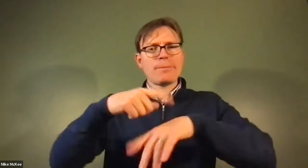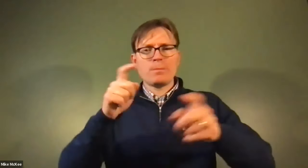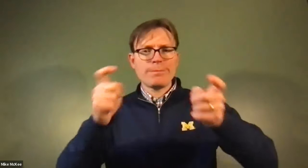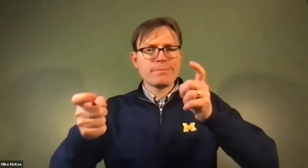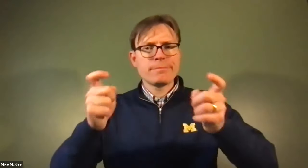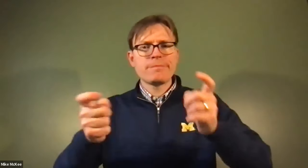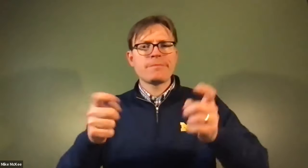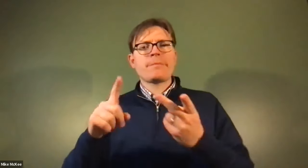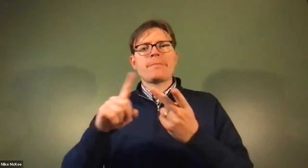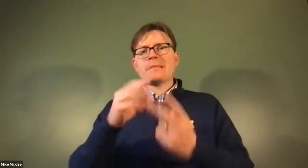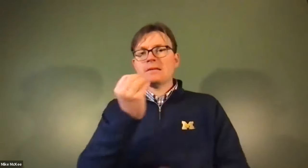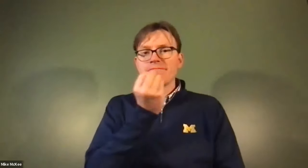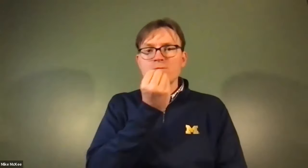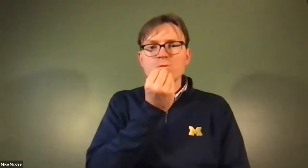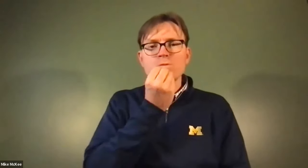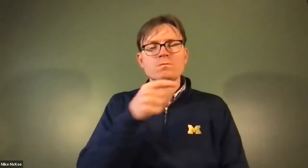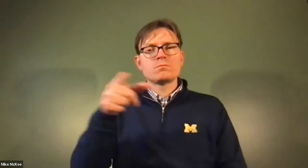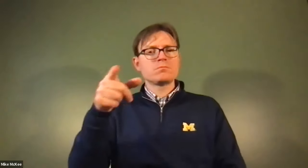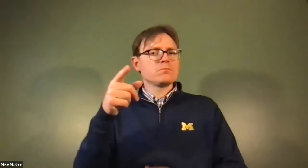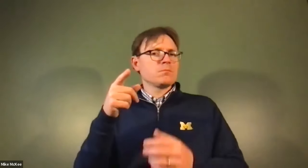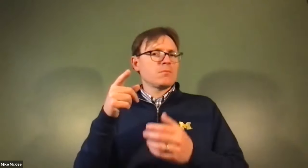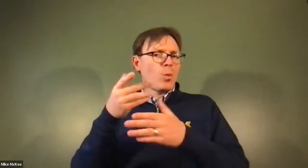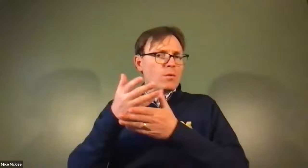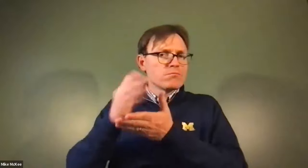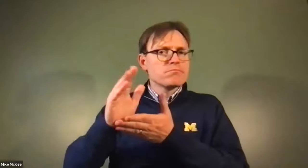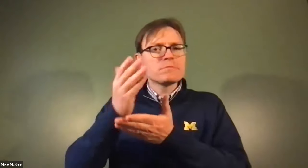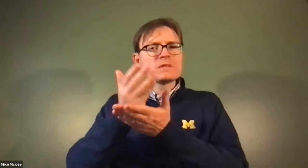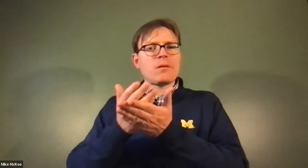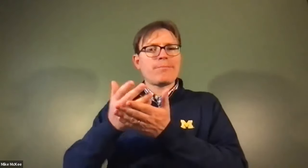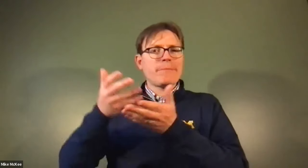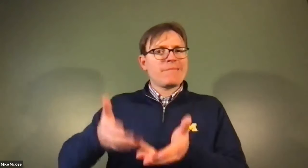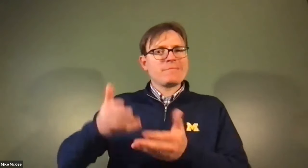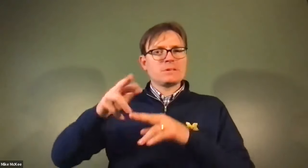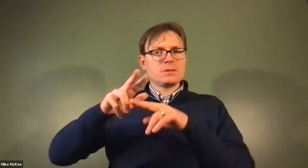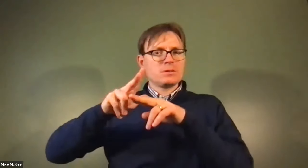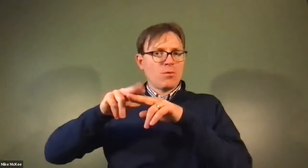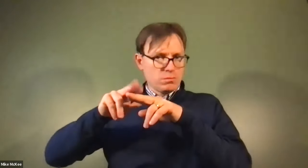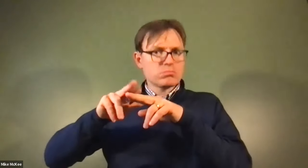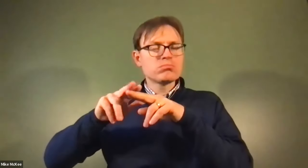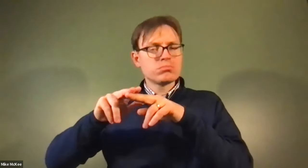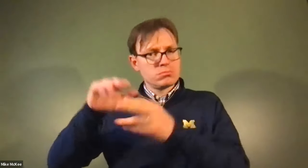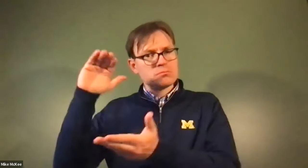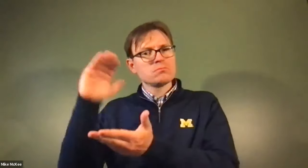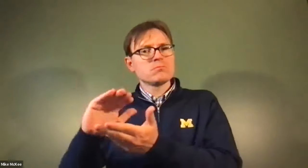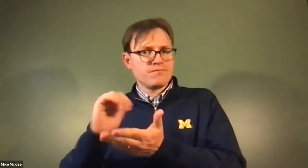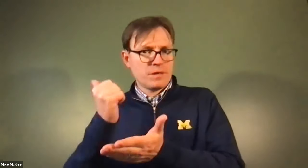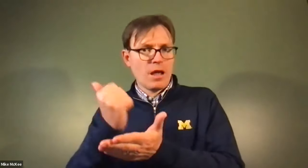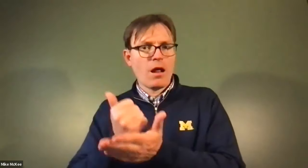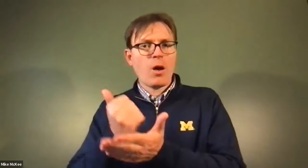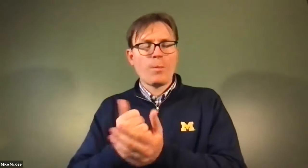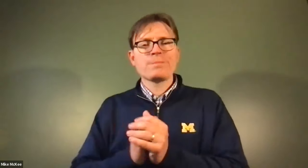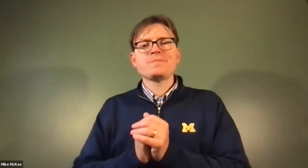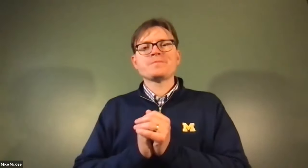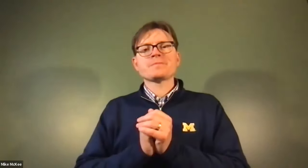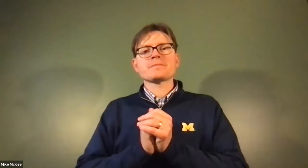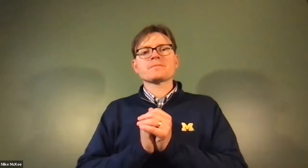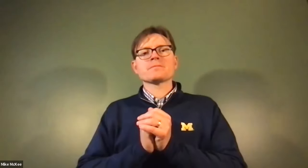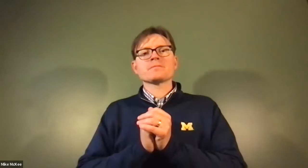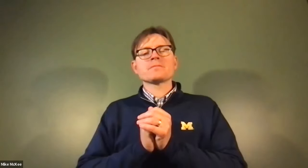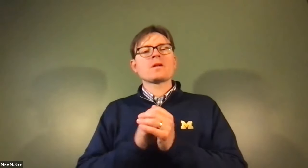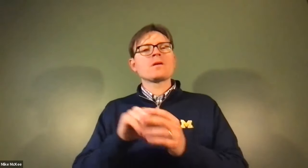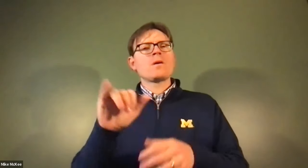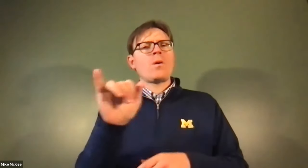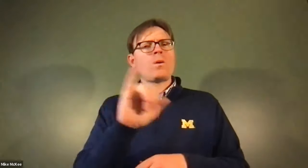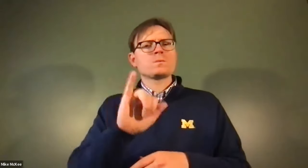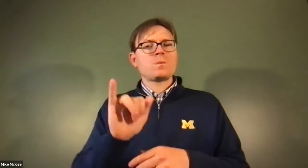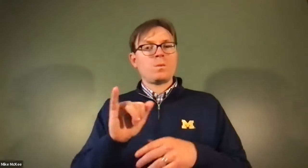James Cech: start to arise you're not ready for medications necessarily, but you can start making changes to your diet start to eat less foods that are really salty.